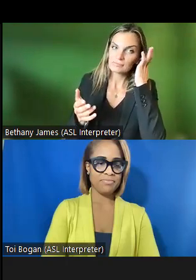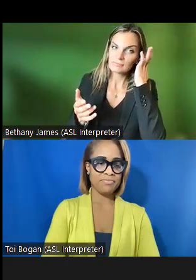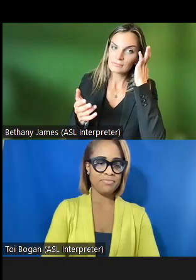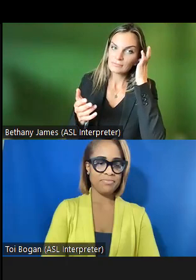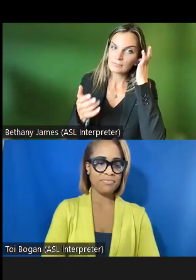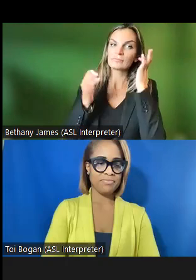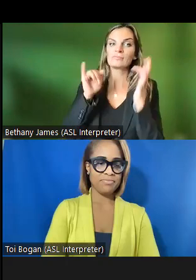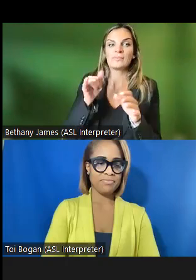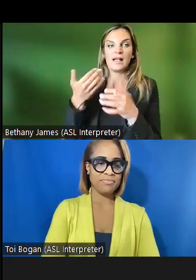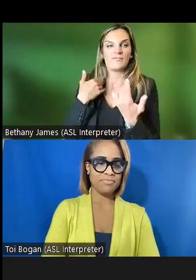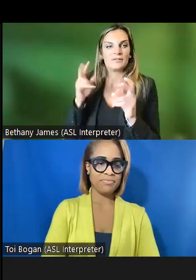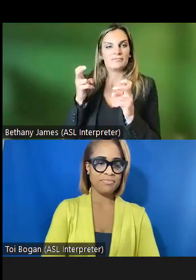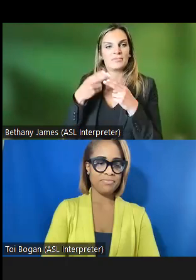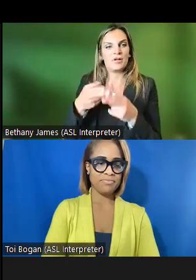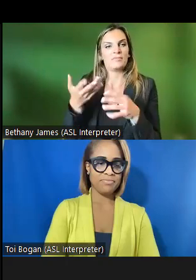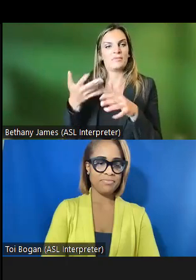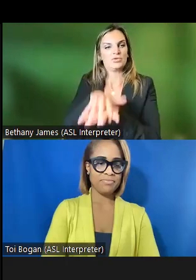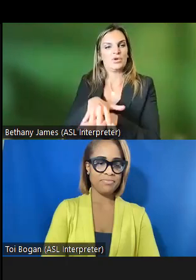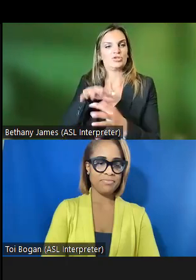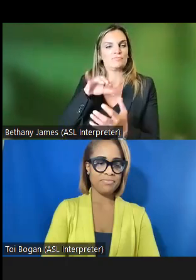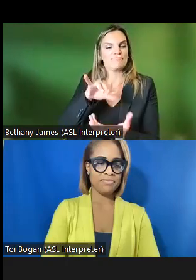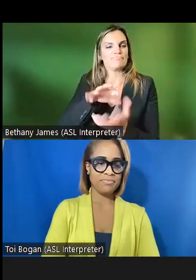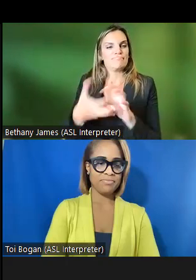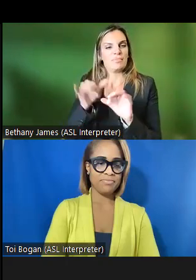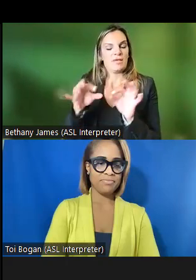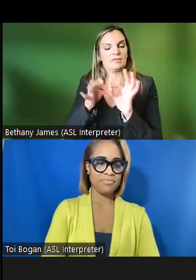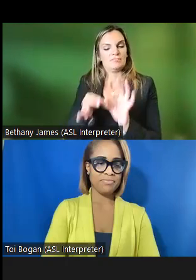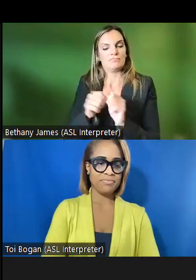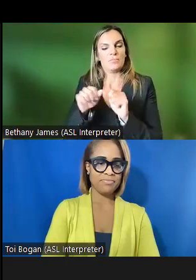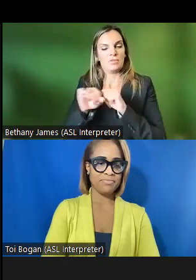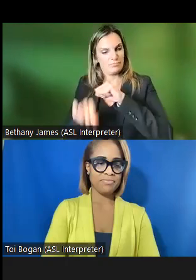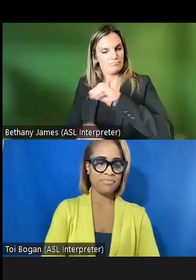And that is one of the fundamental tenets of the ADA. So public entities, although they can offer